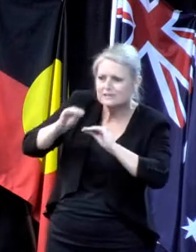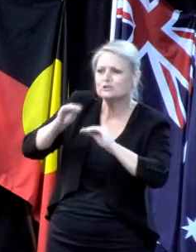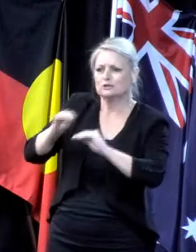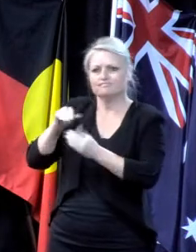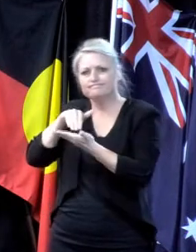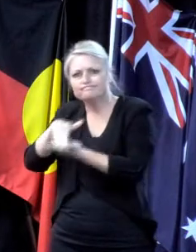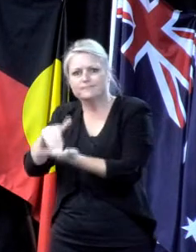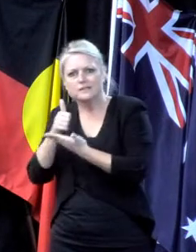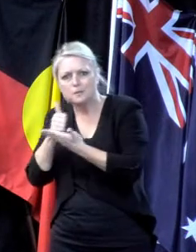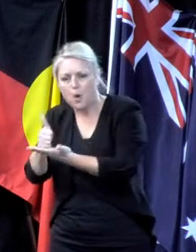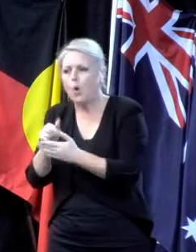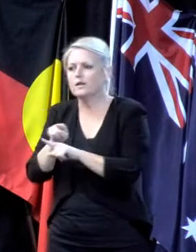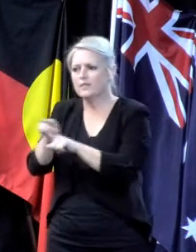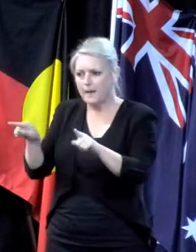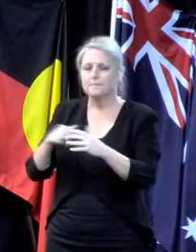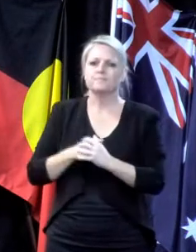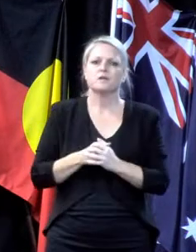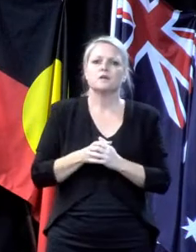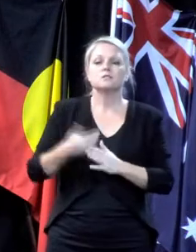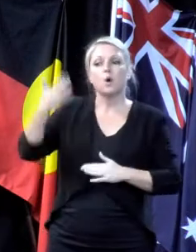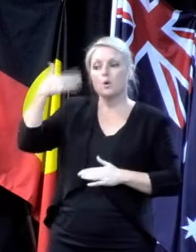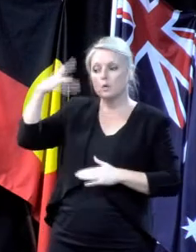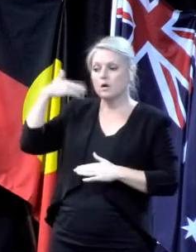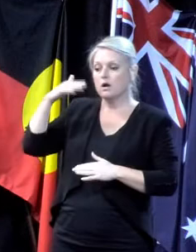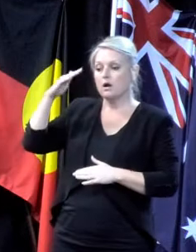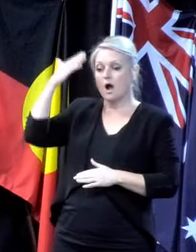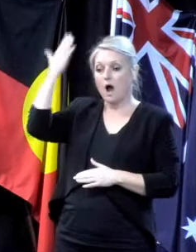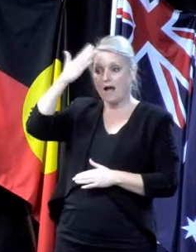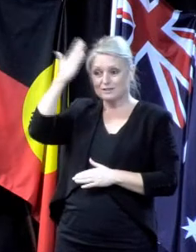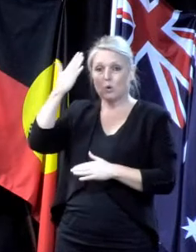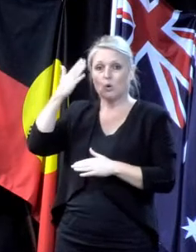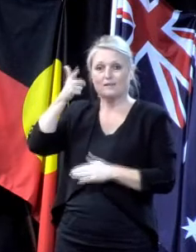high school teachers can be teaching in excess of 150 students.